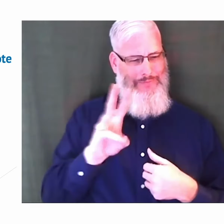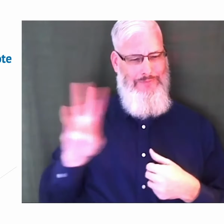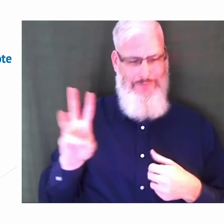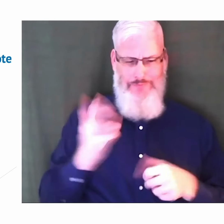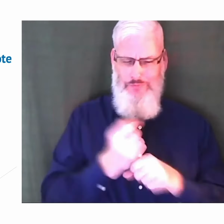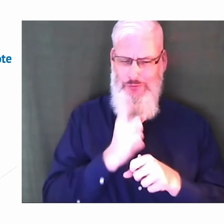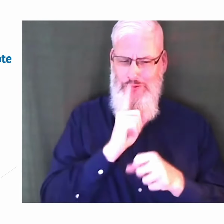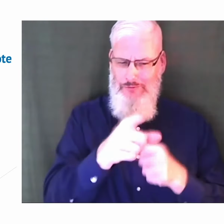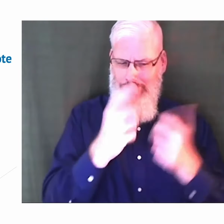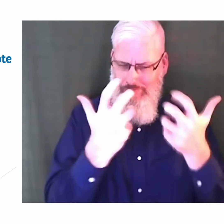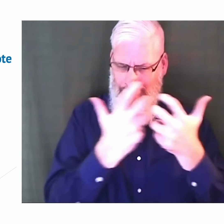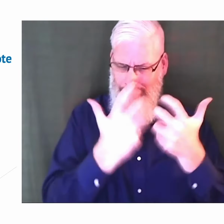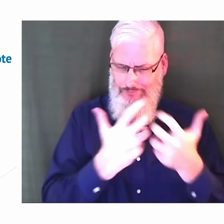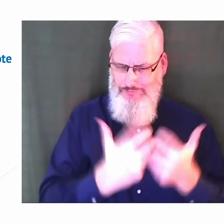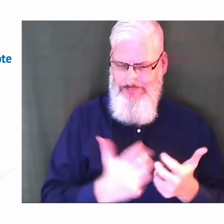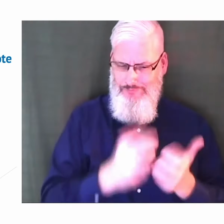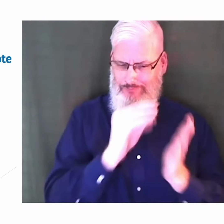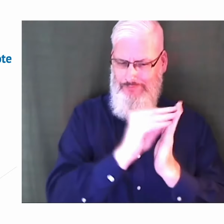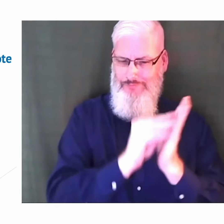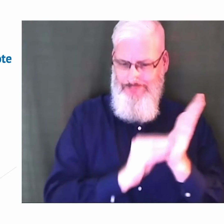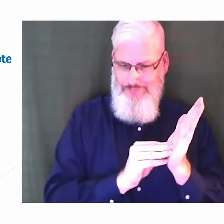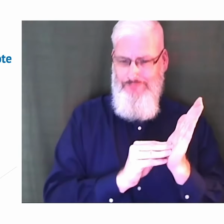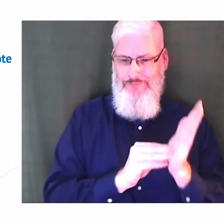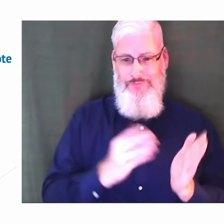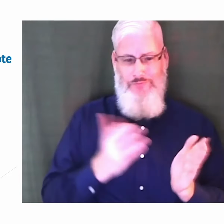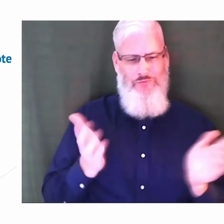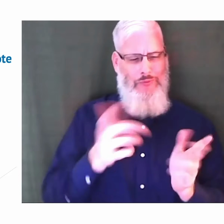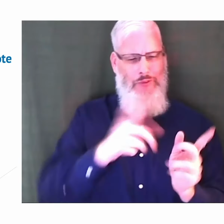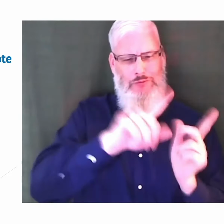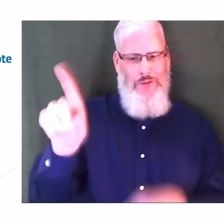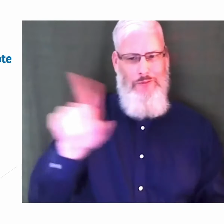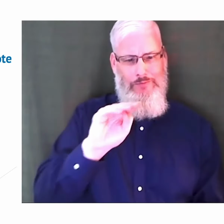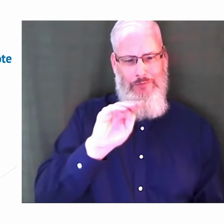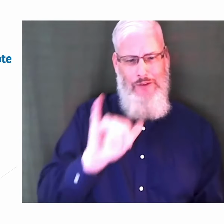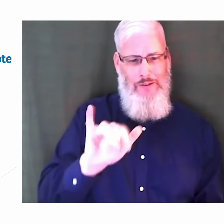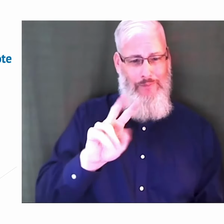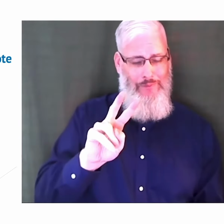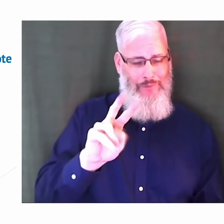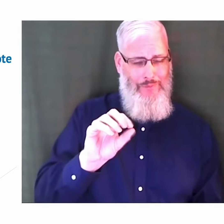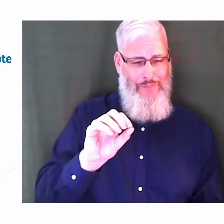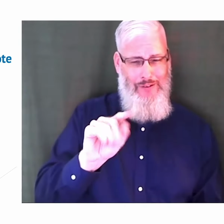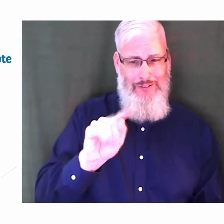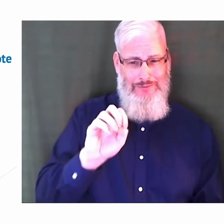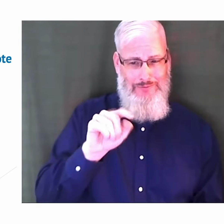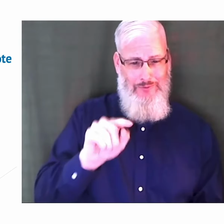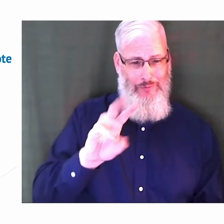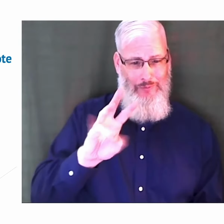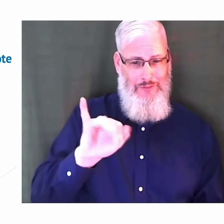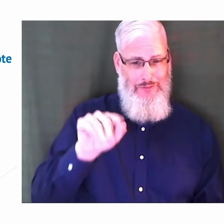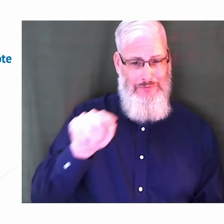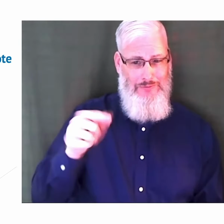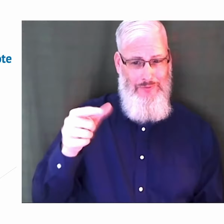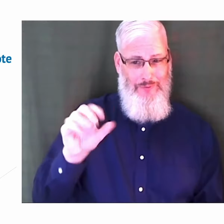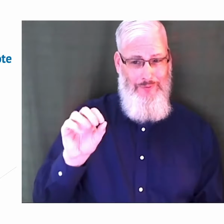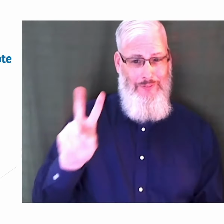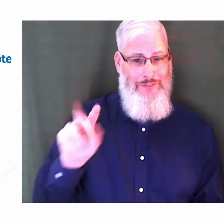To determine if you're registered to vote. Check my www.myvote.wi.gov/Registertovote.